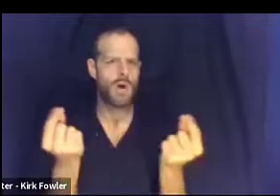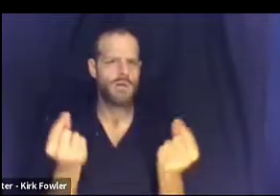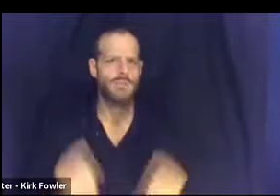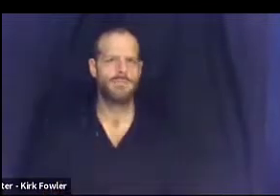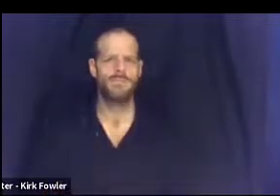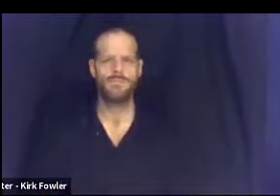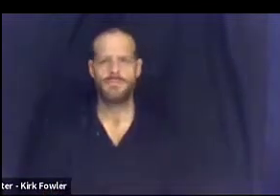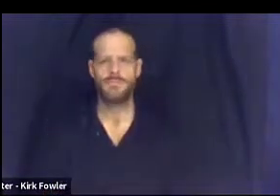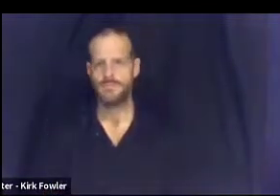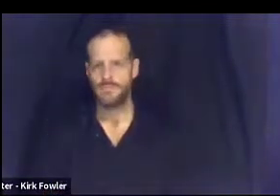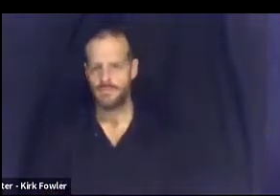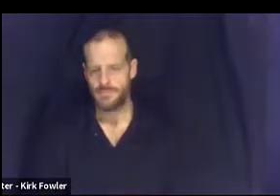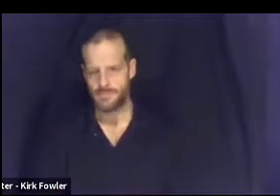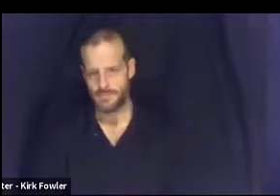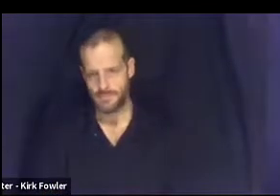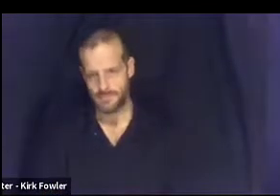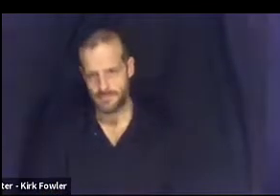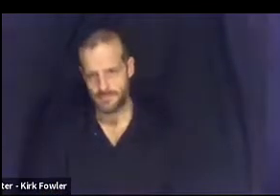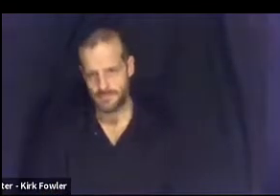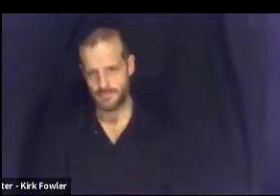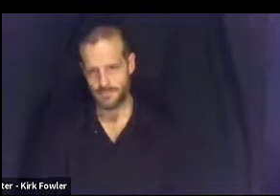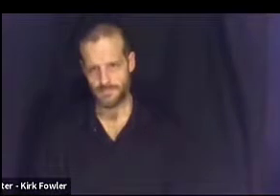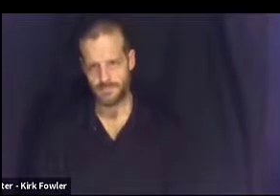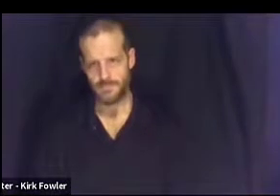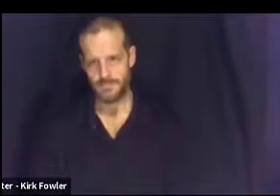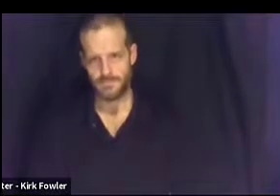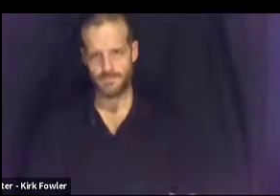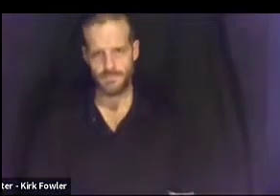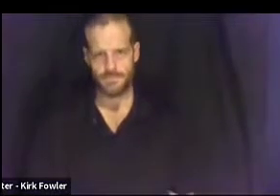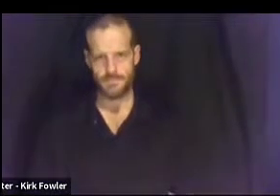What are the communication modifications that are being made?